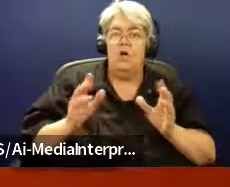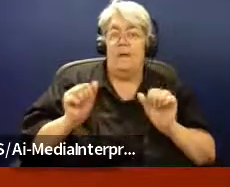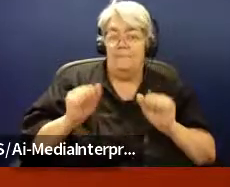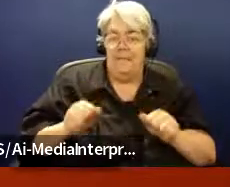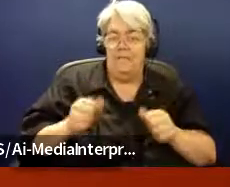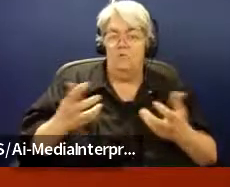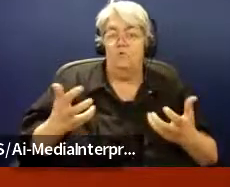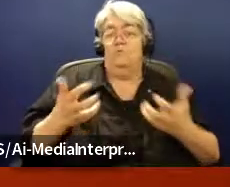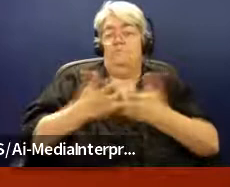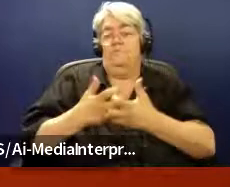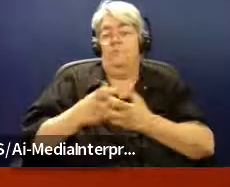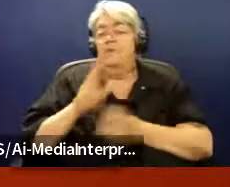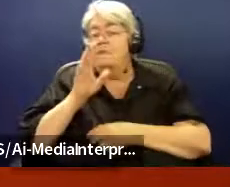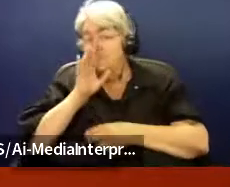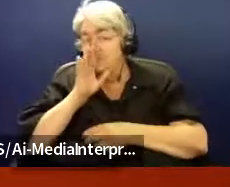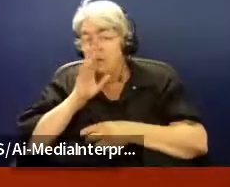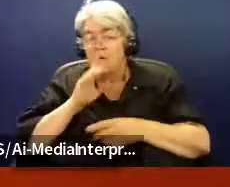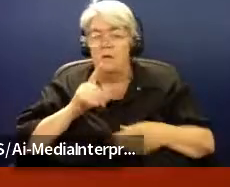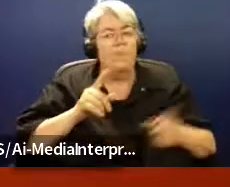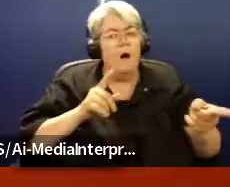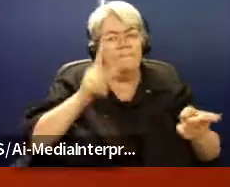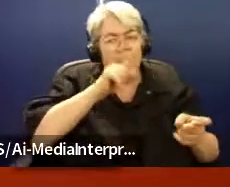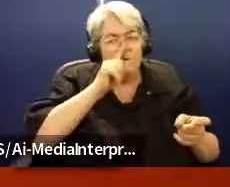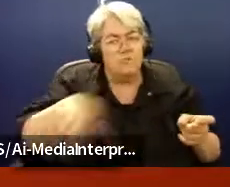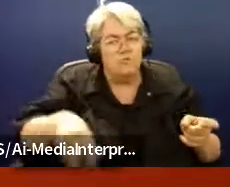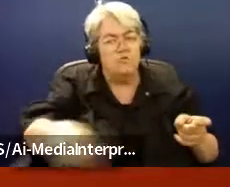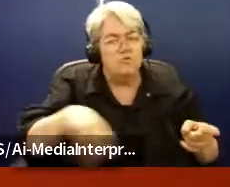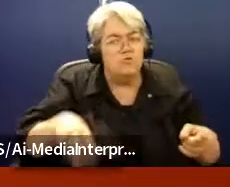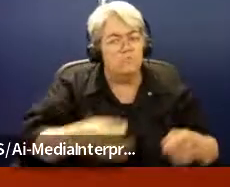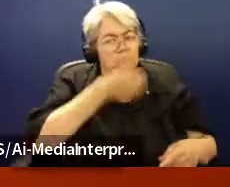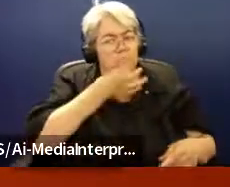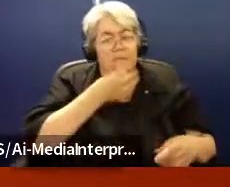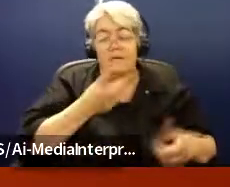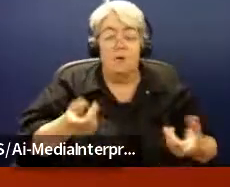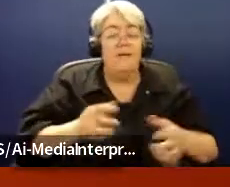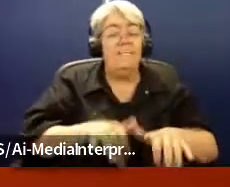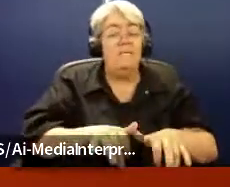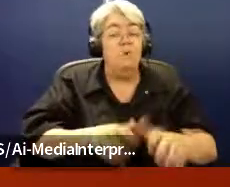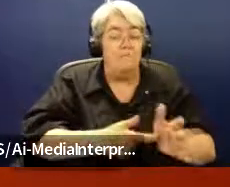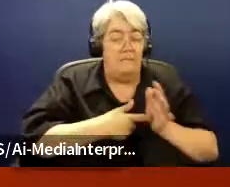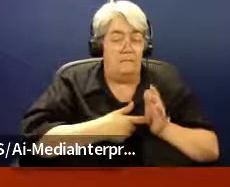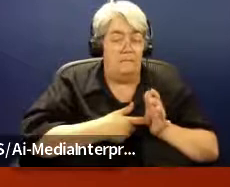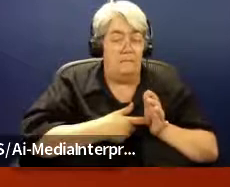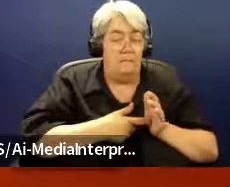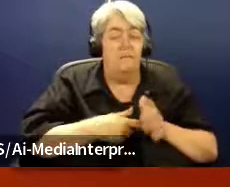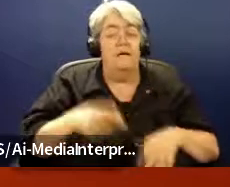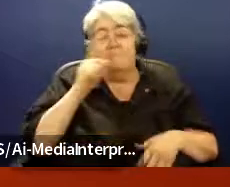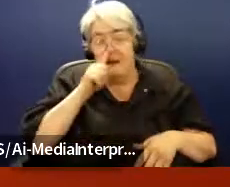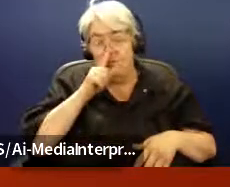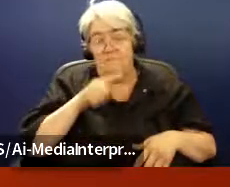the app is… Has a clear discernible interface that works with assistive technology the interface cannot only